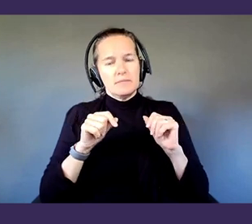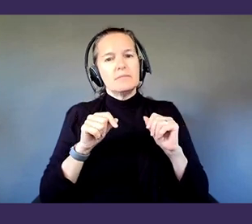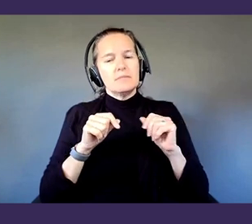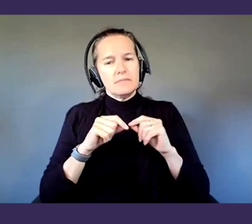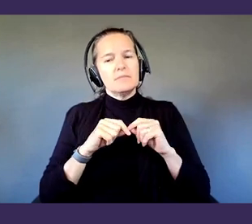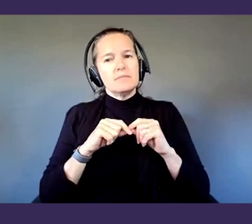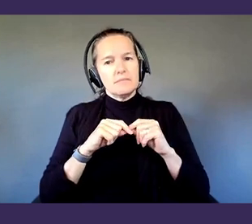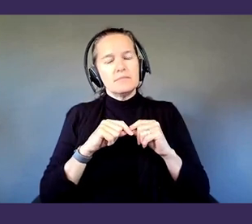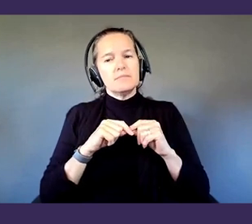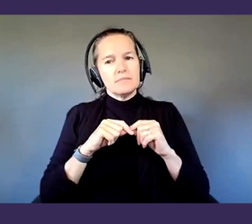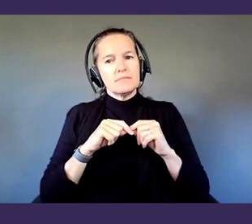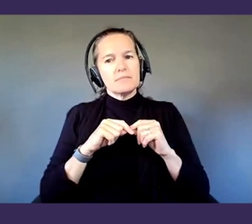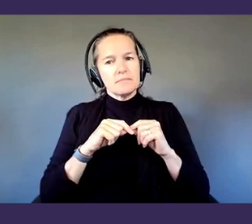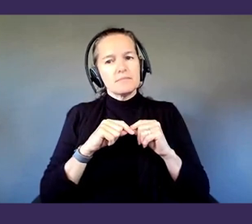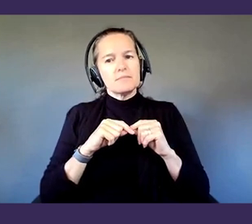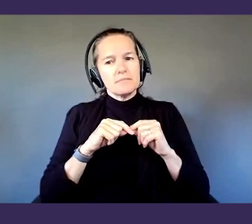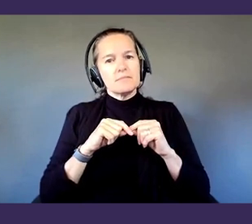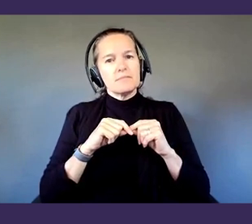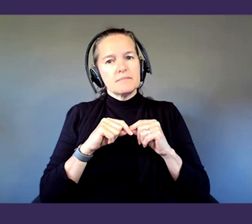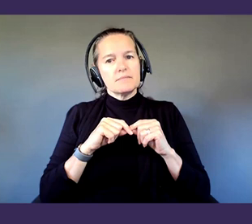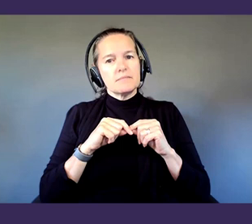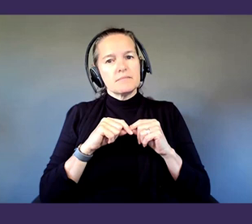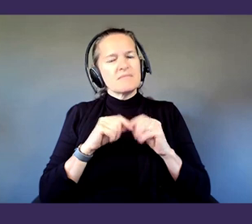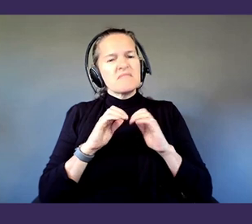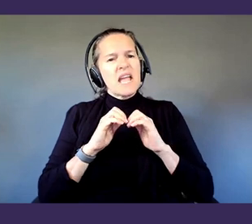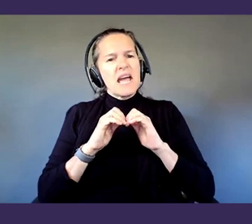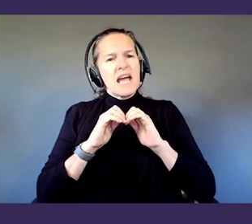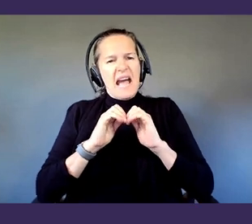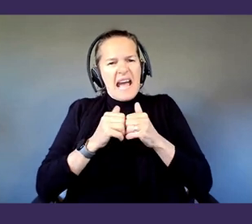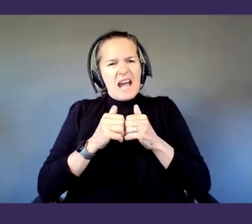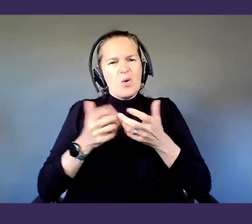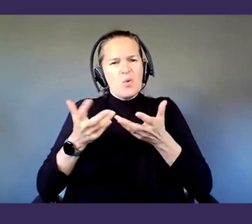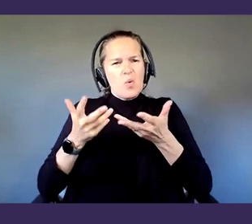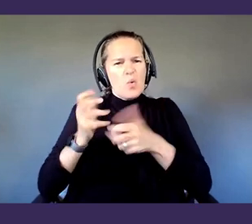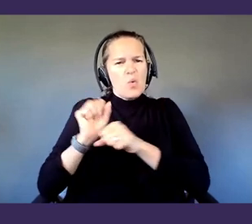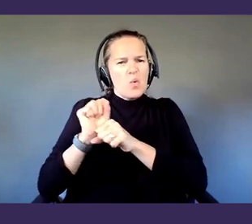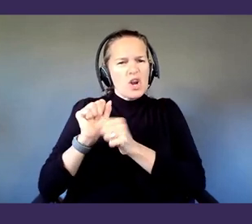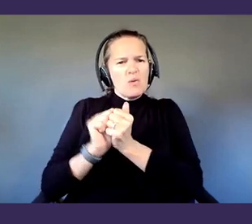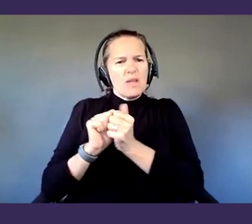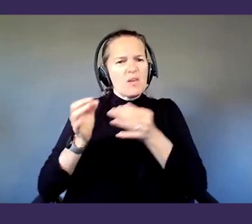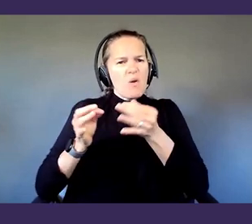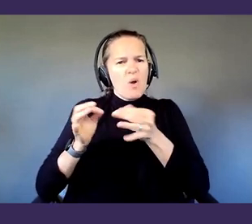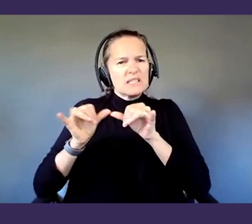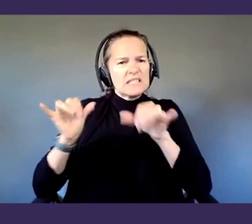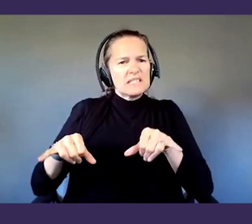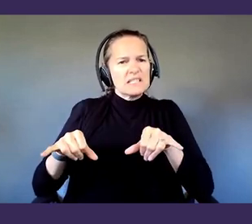you know, do this with the court system? Do you need to show the paperwork to the courts?